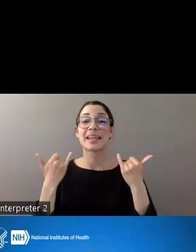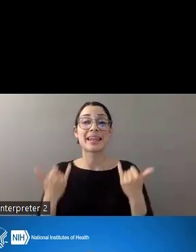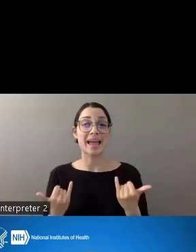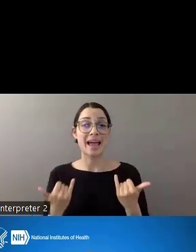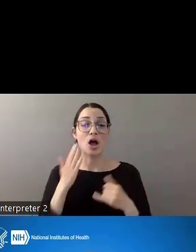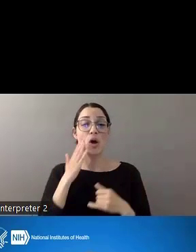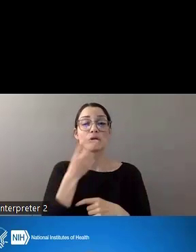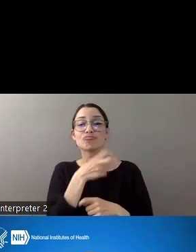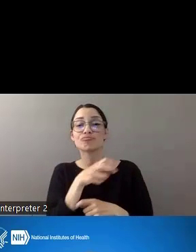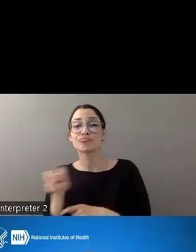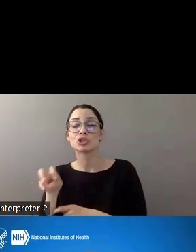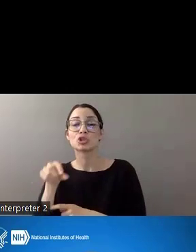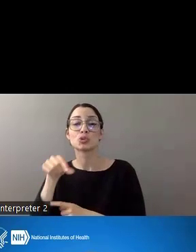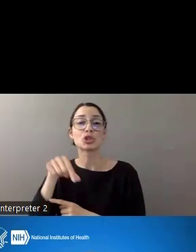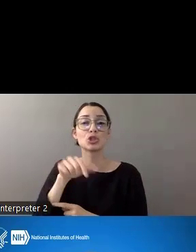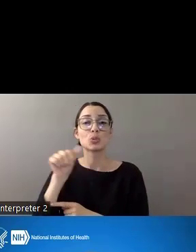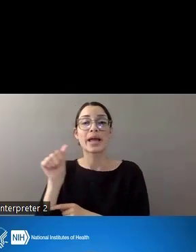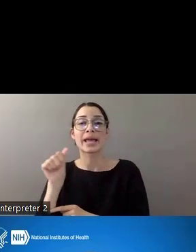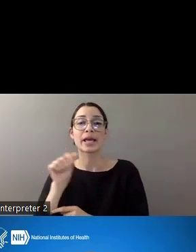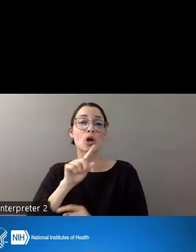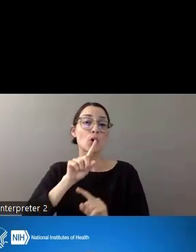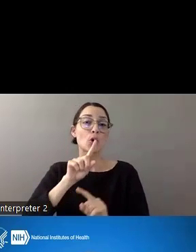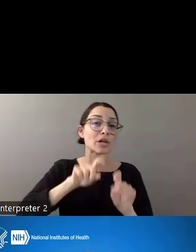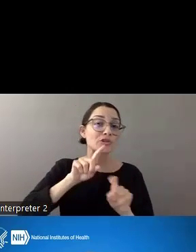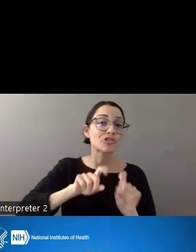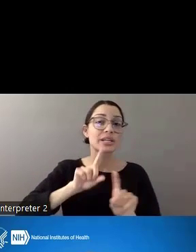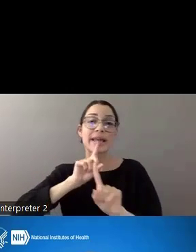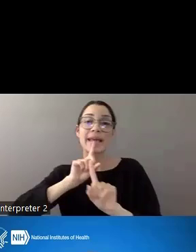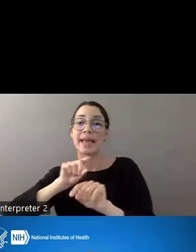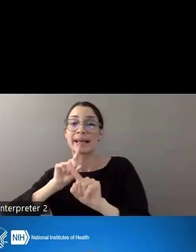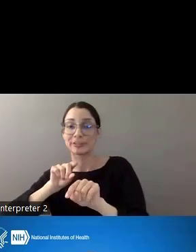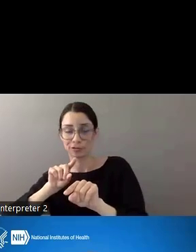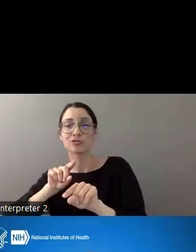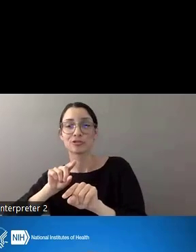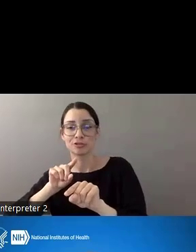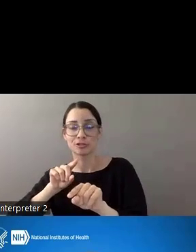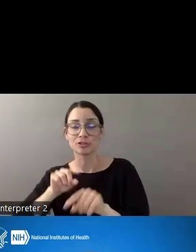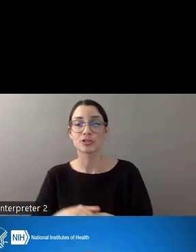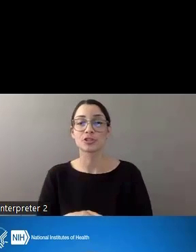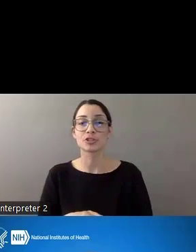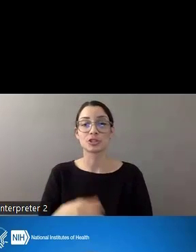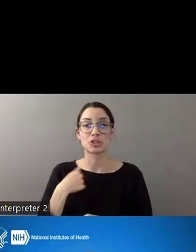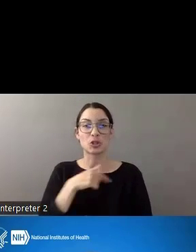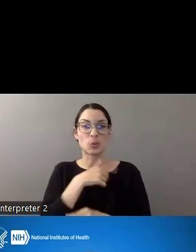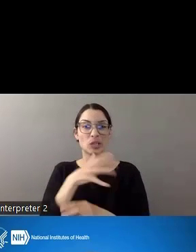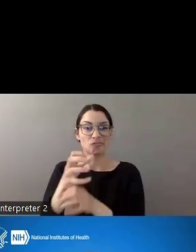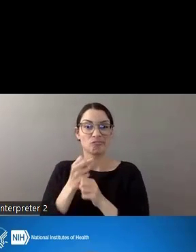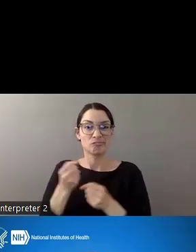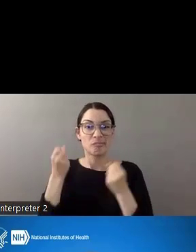and A portion of this event. We have received a number of questions in advance of today's webinar,